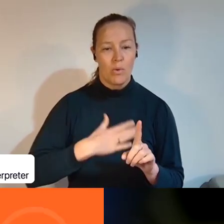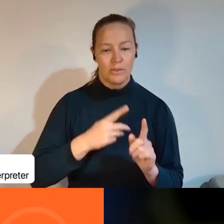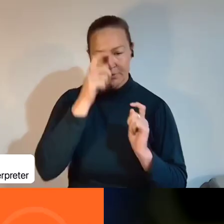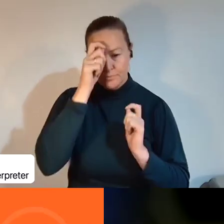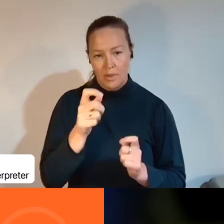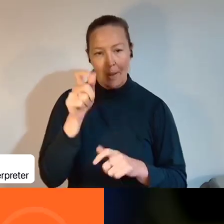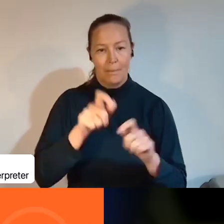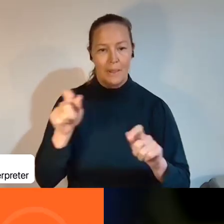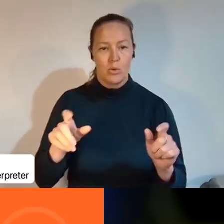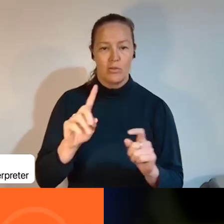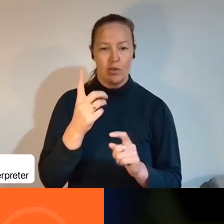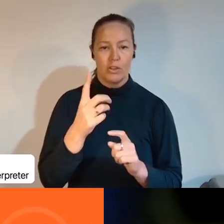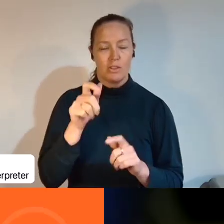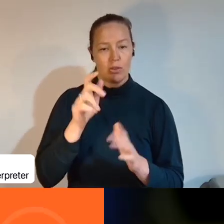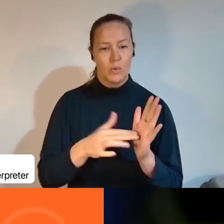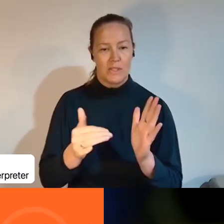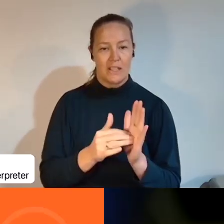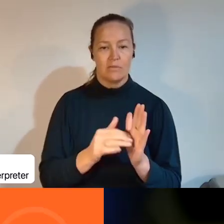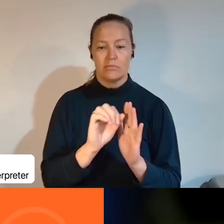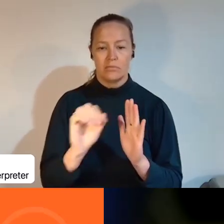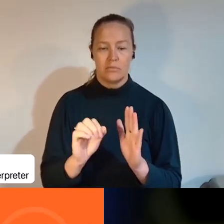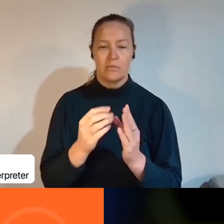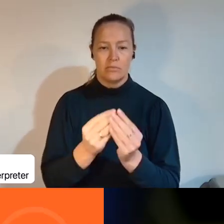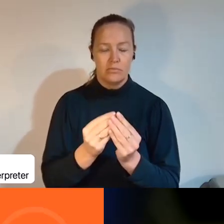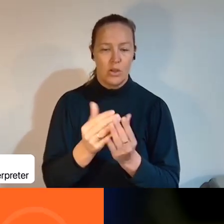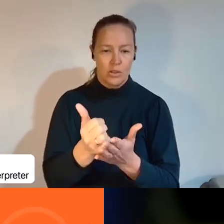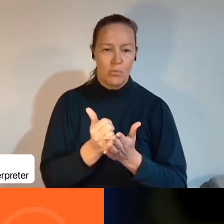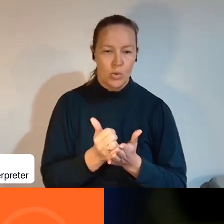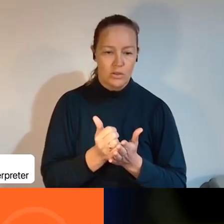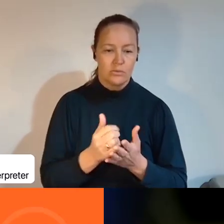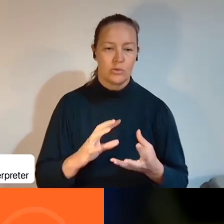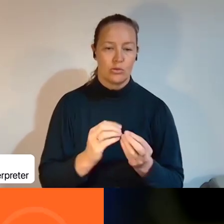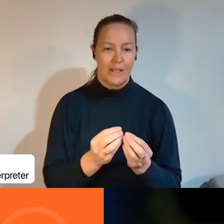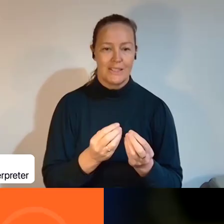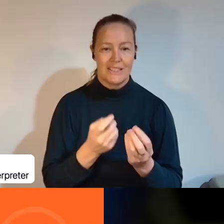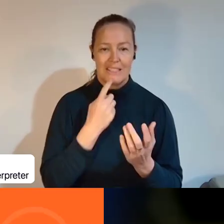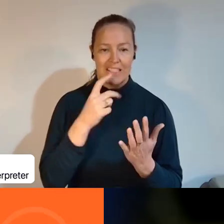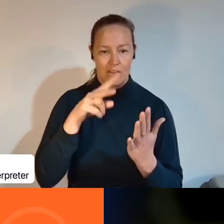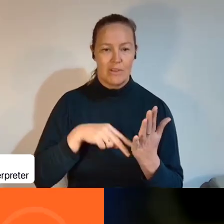Zealand for their valuable support in creating our Easy Read programme.